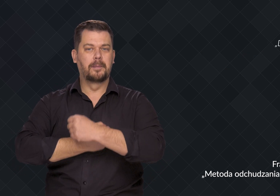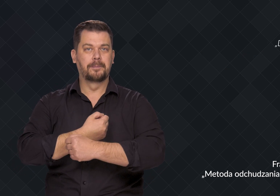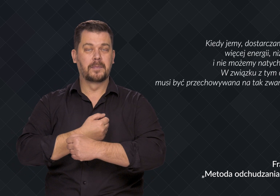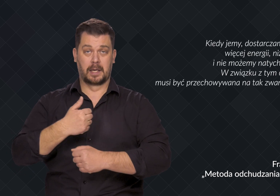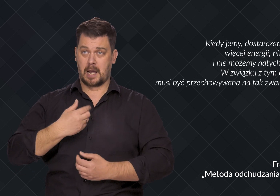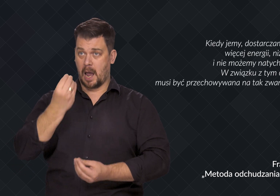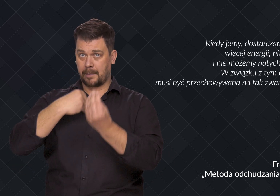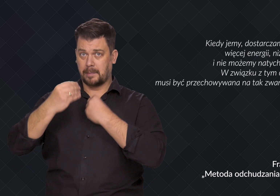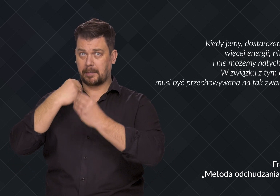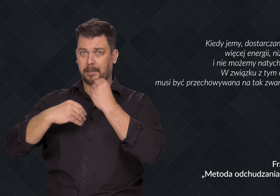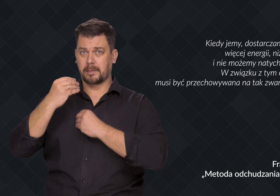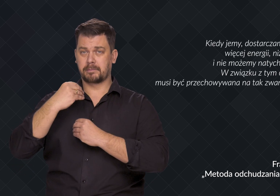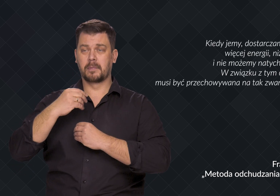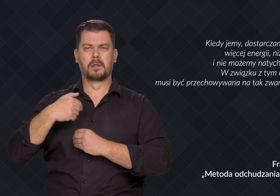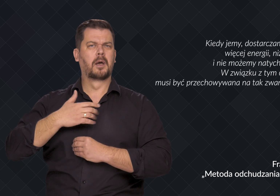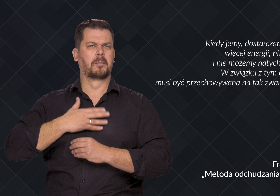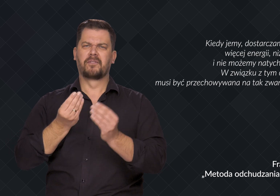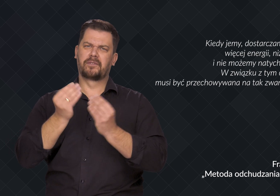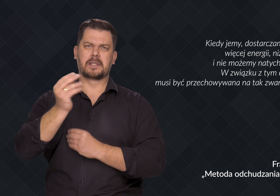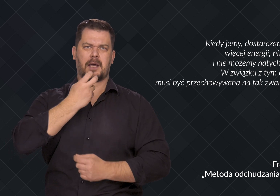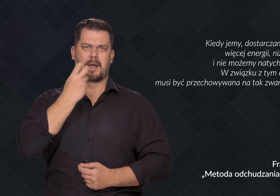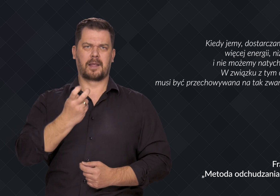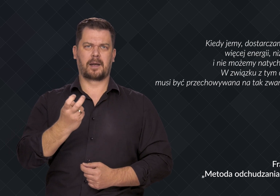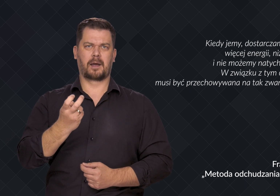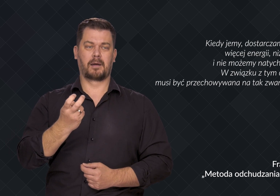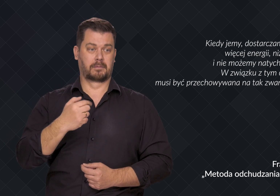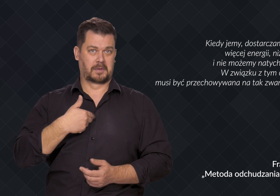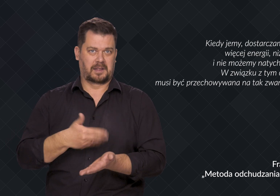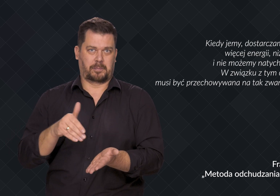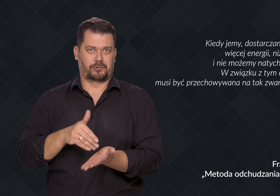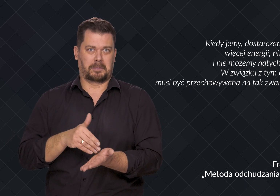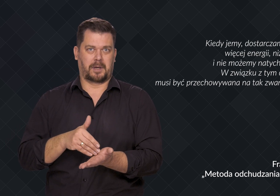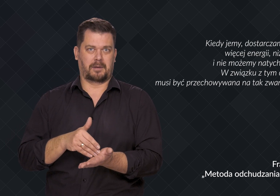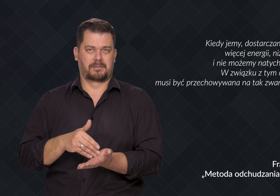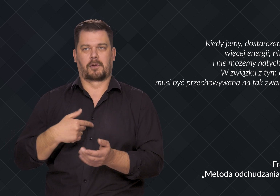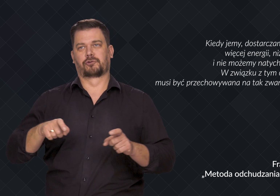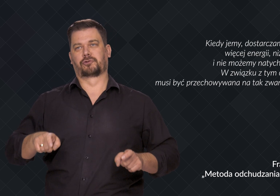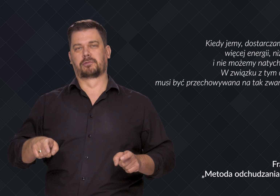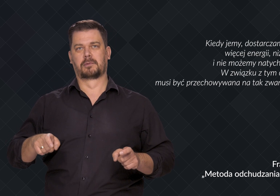When we eat, we provide the body with more energy than we need,